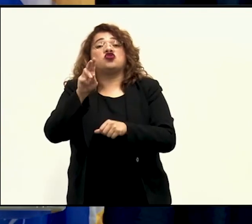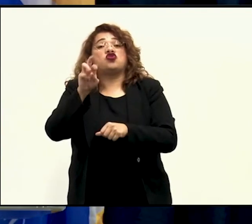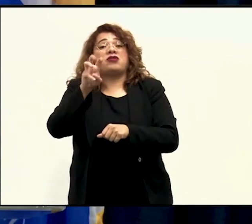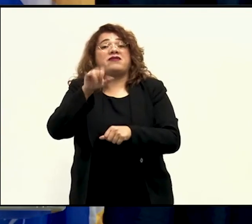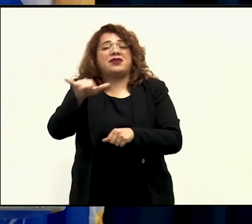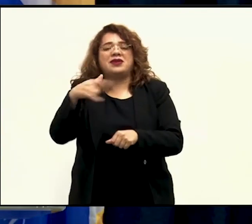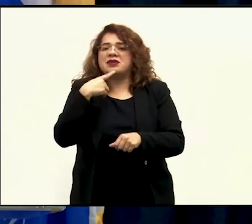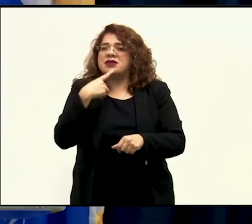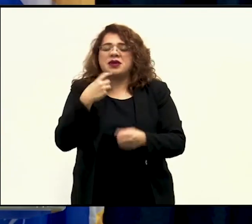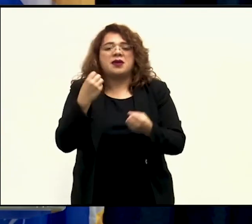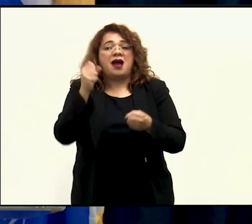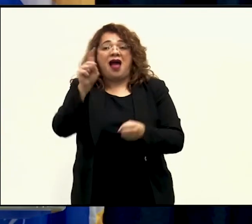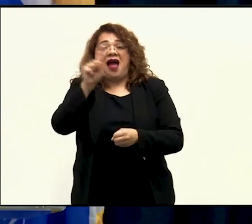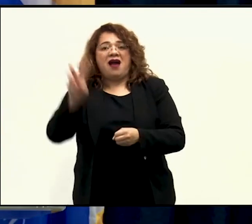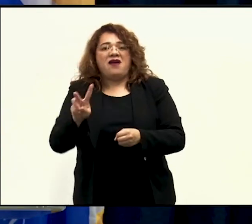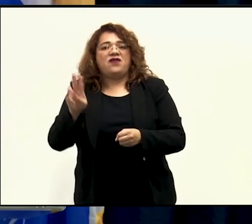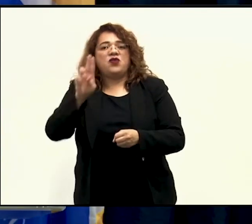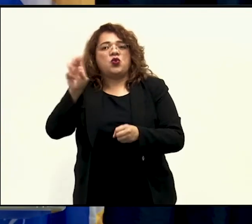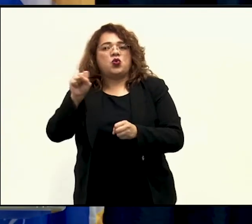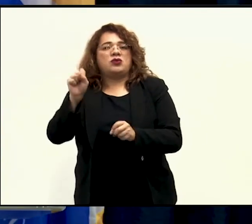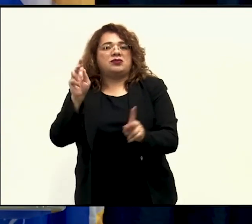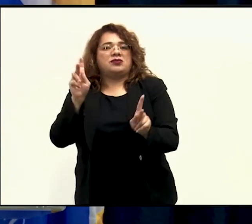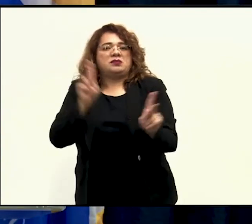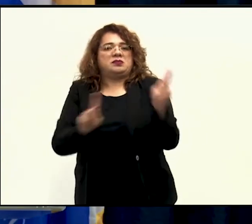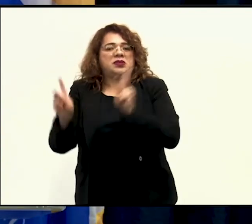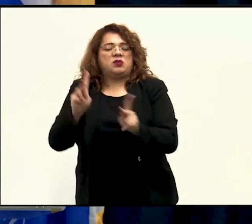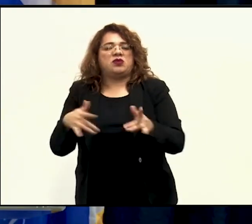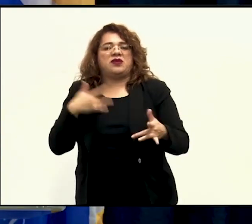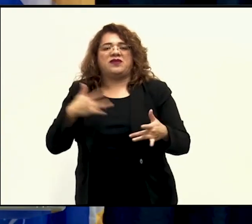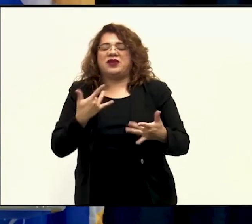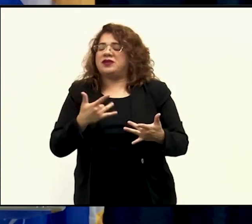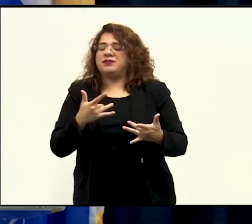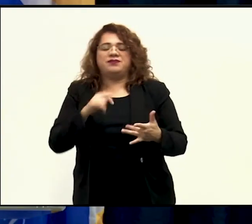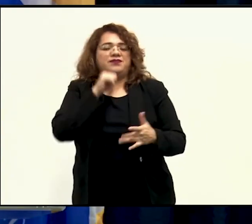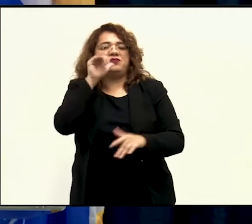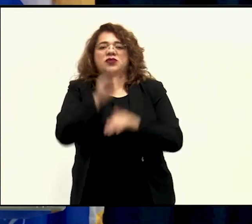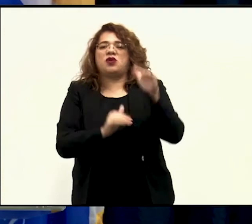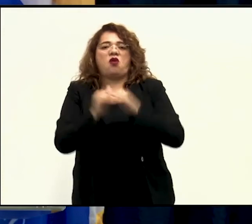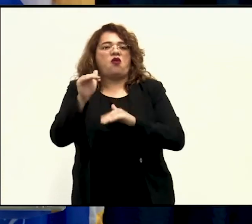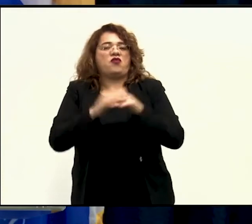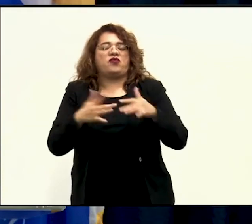Nearly half say that they feel uneasy about adjusting to in-person interaction once the pandemic ends.